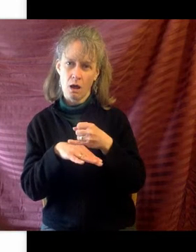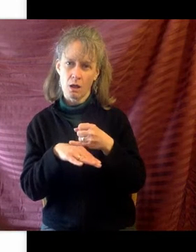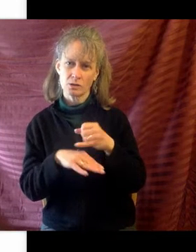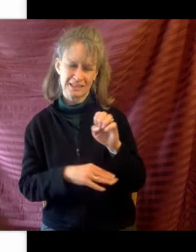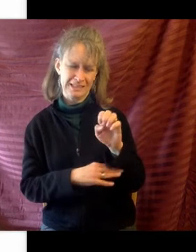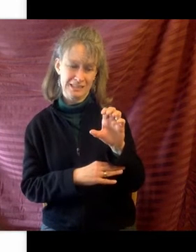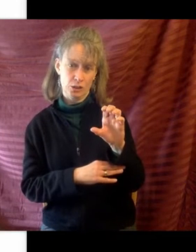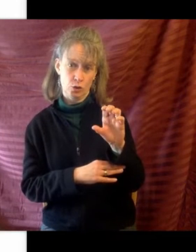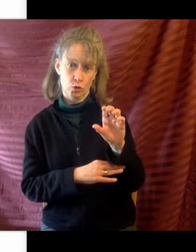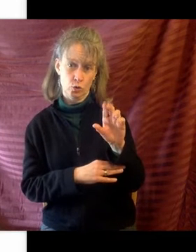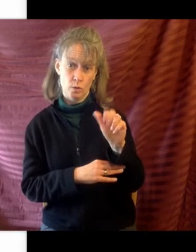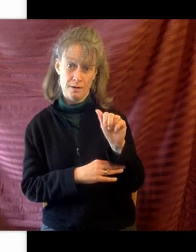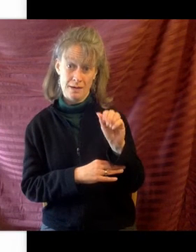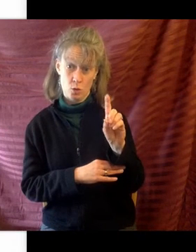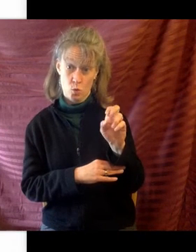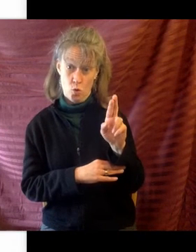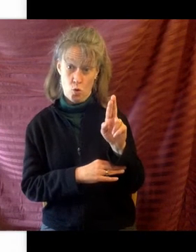America. For example,